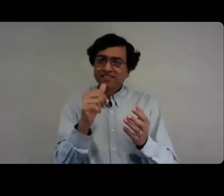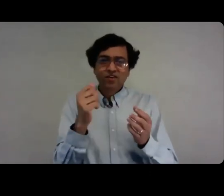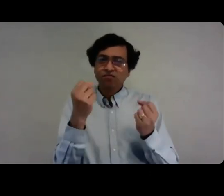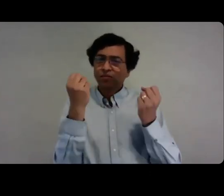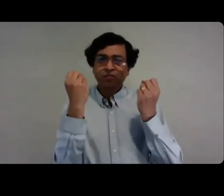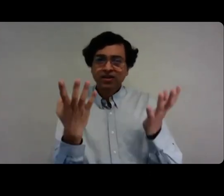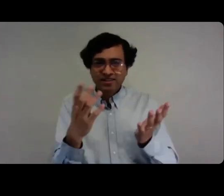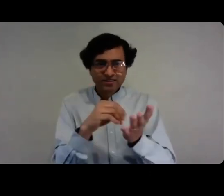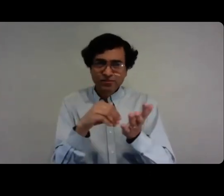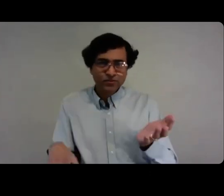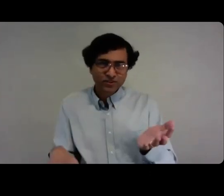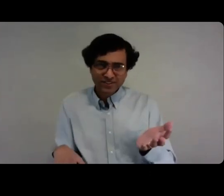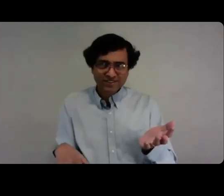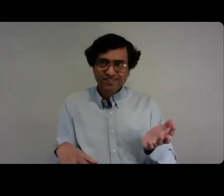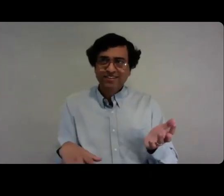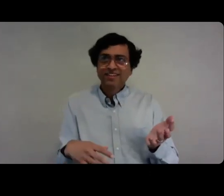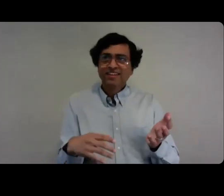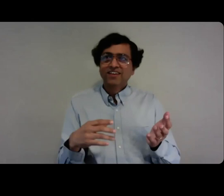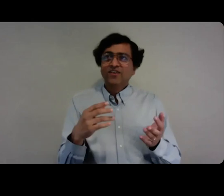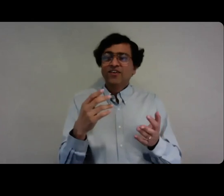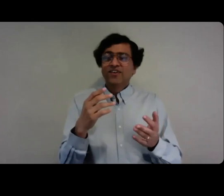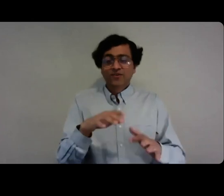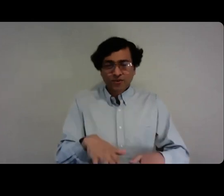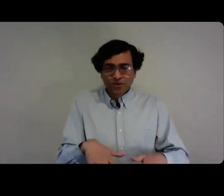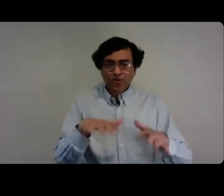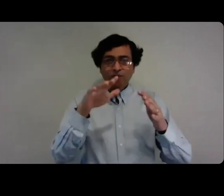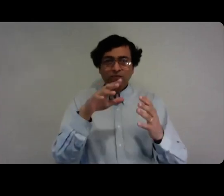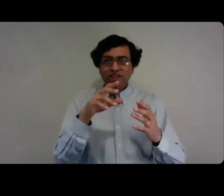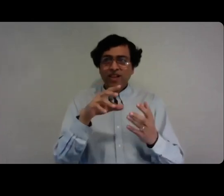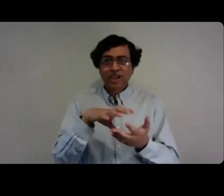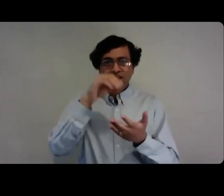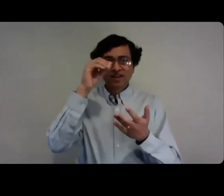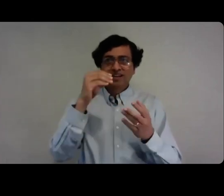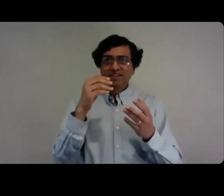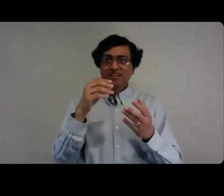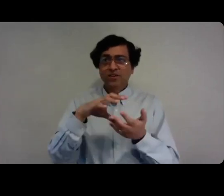could be. There's not a lot of students I see with that.